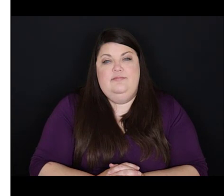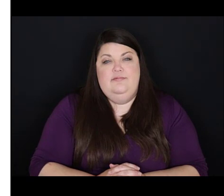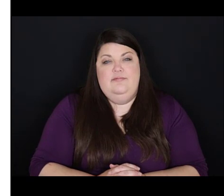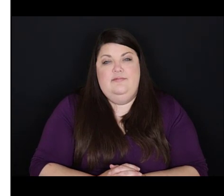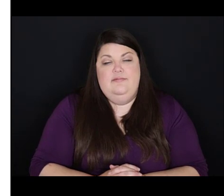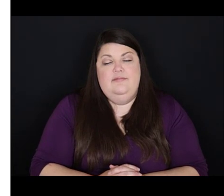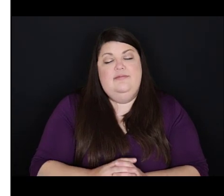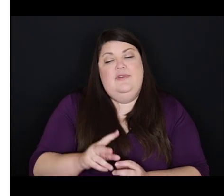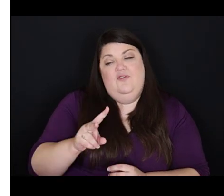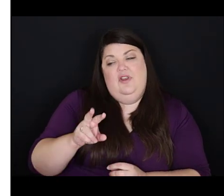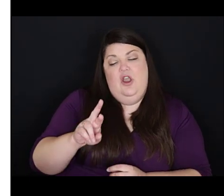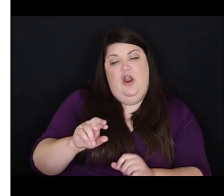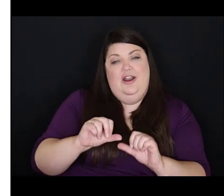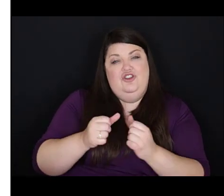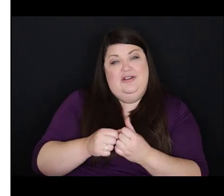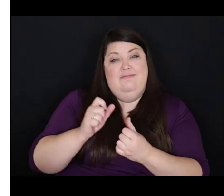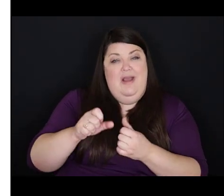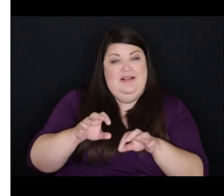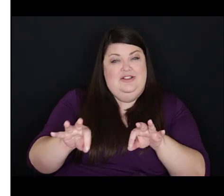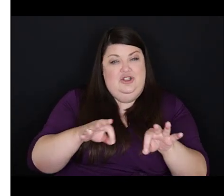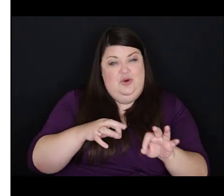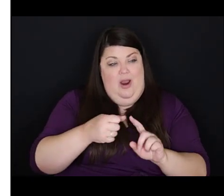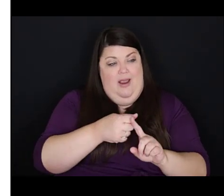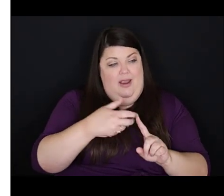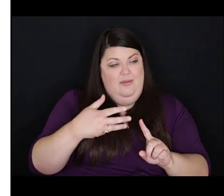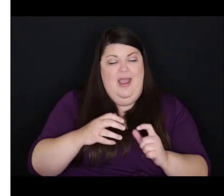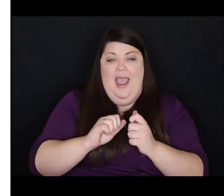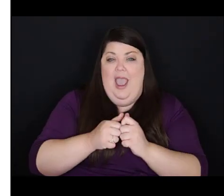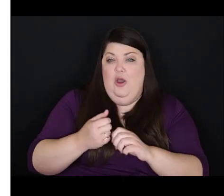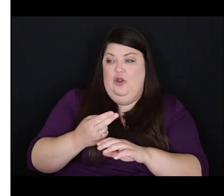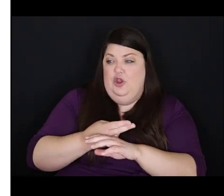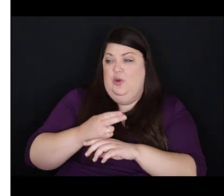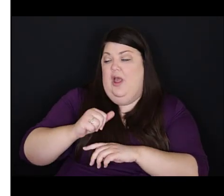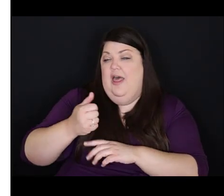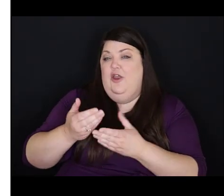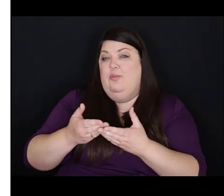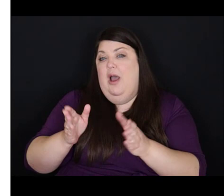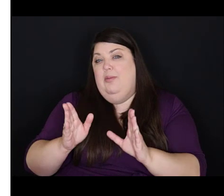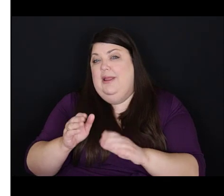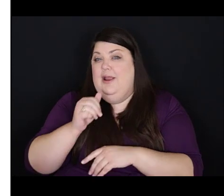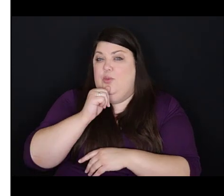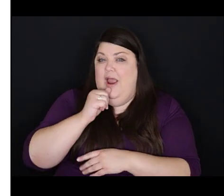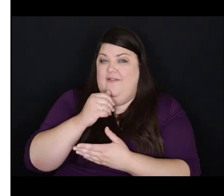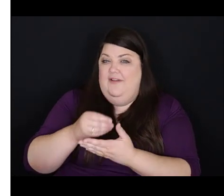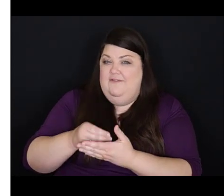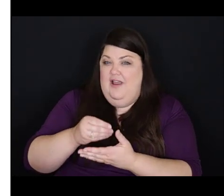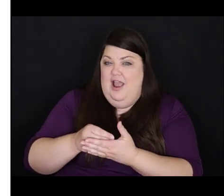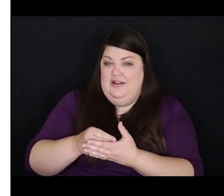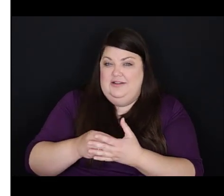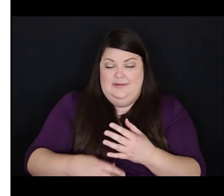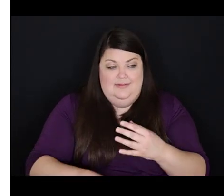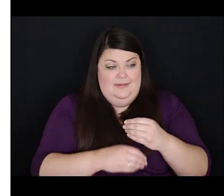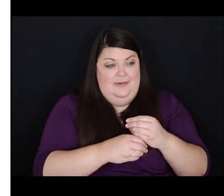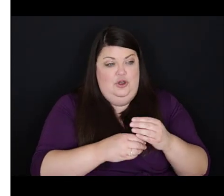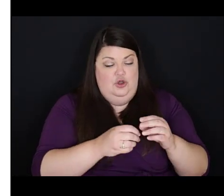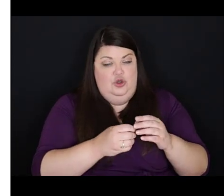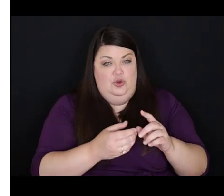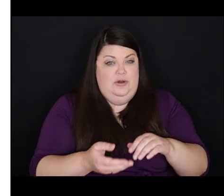leverage other public and private funds to increase resources for extended services and